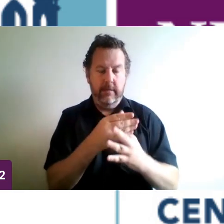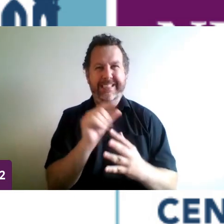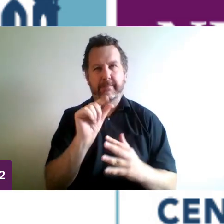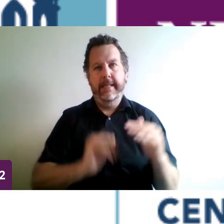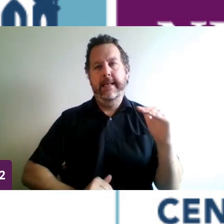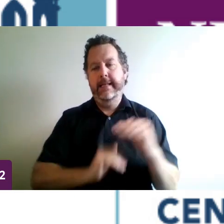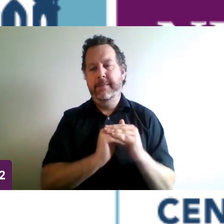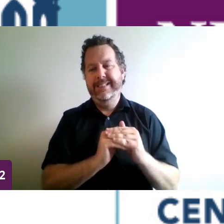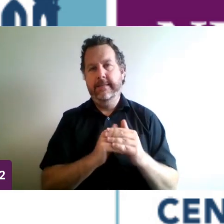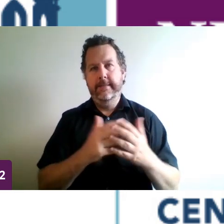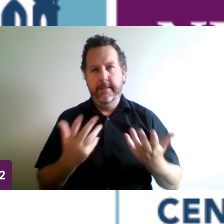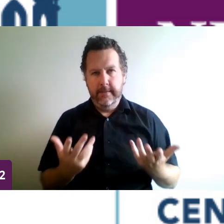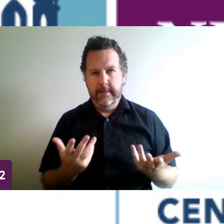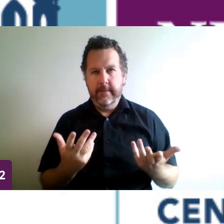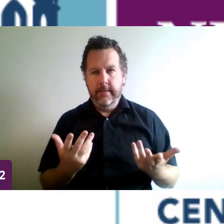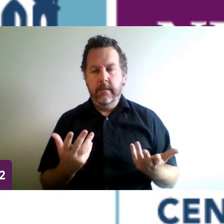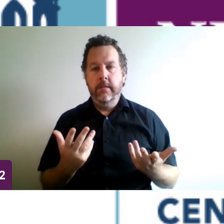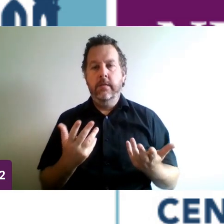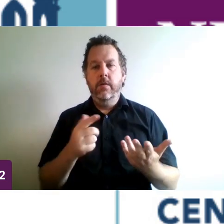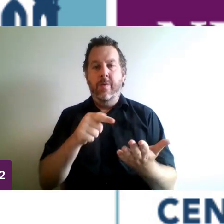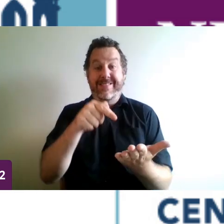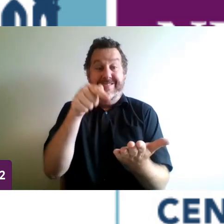a work accessible,